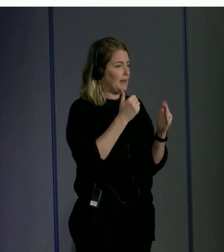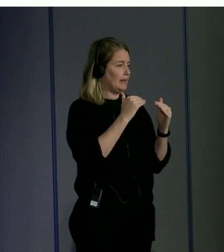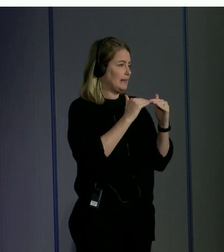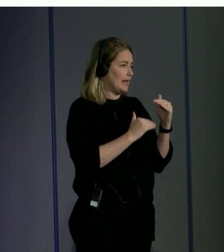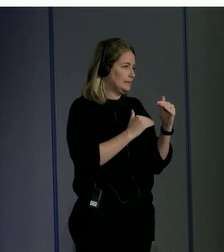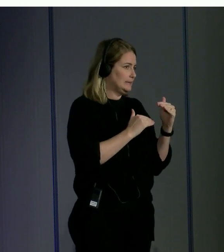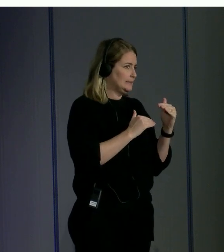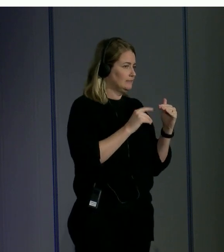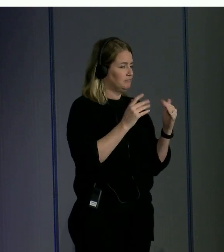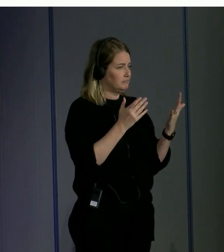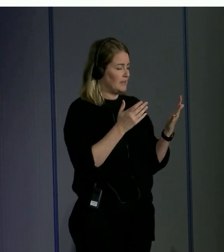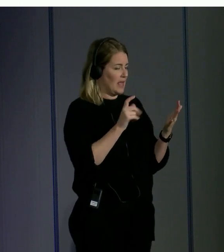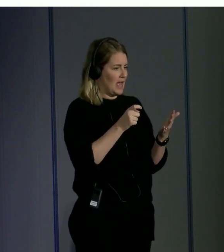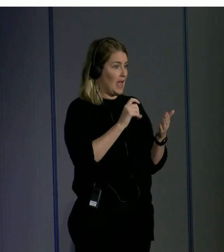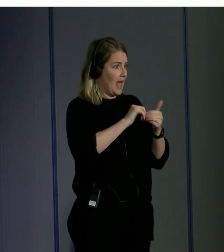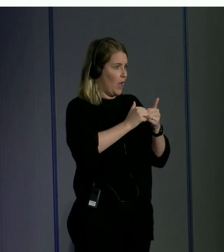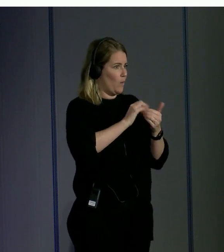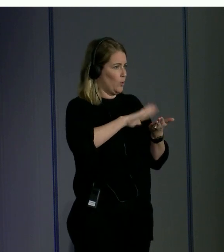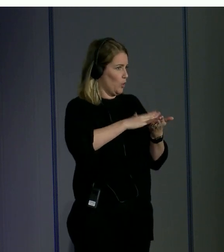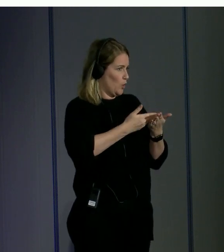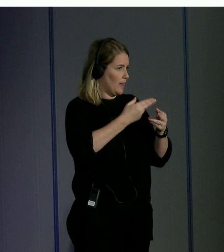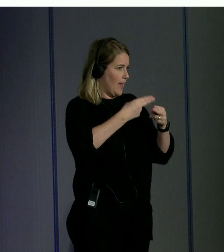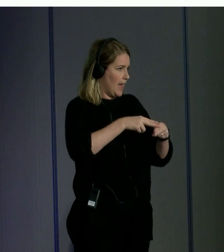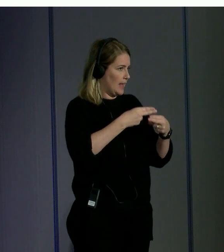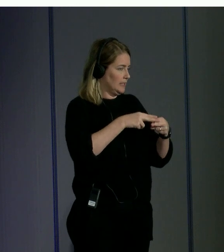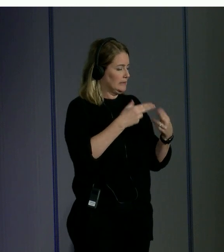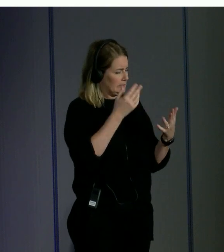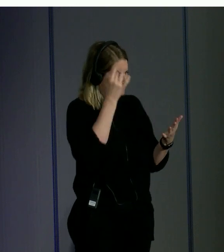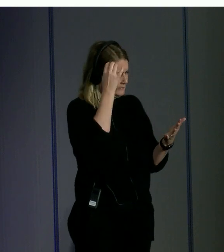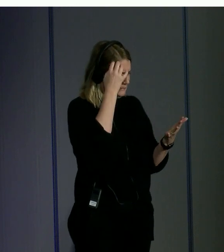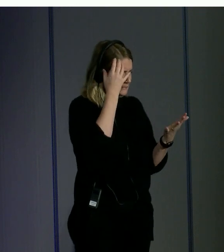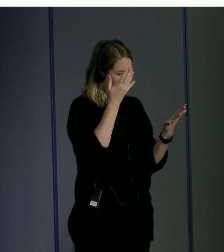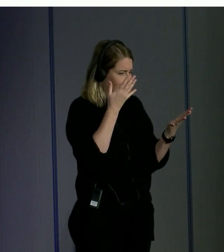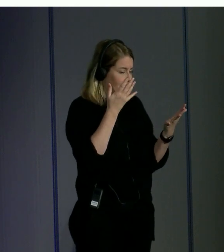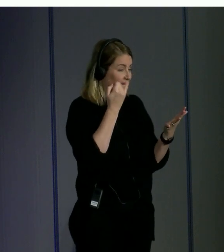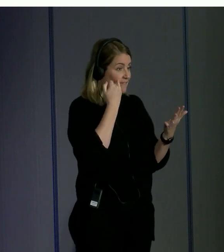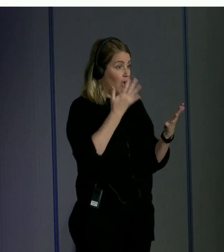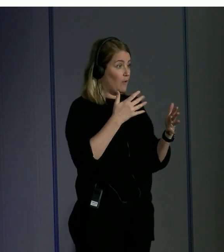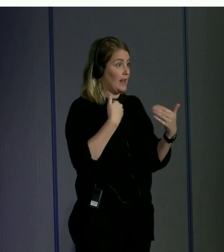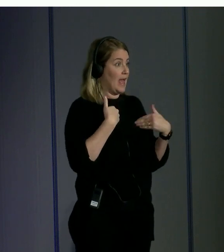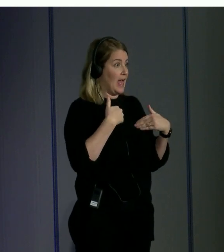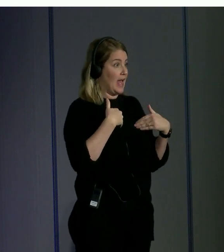We have to figure out how to cook those eggs, but if we had grills already, it doesn't add